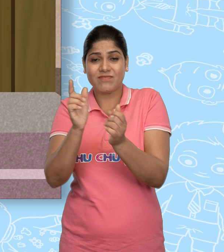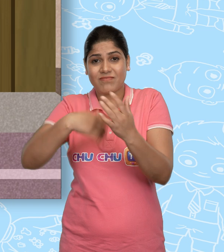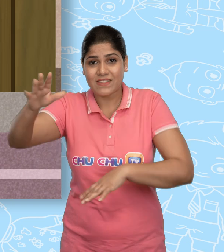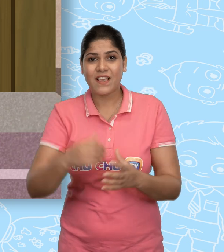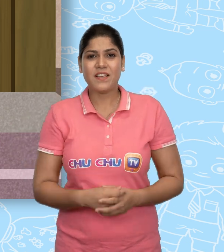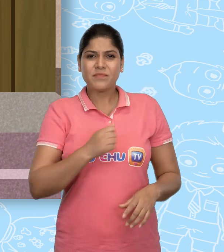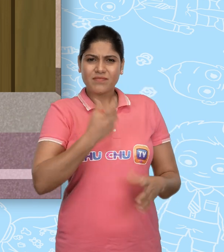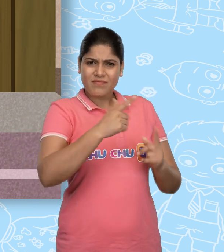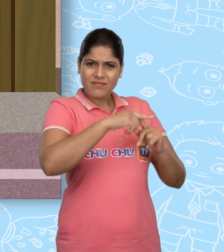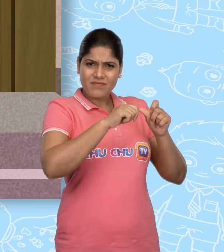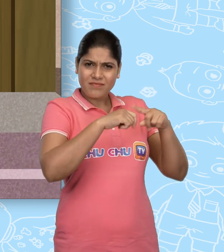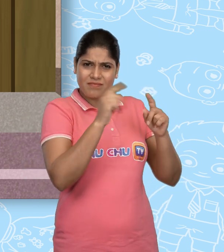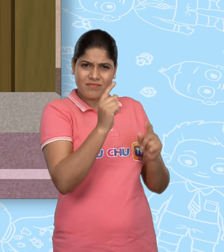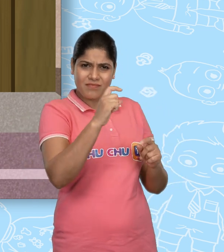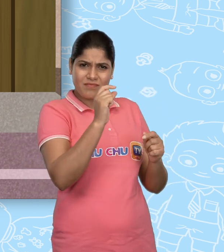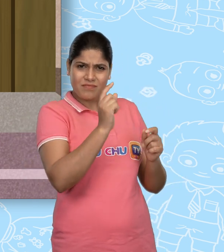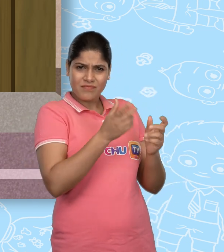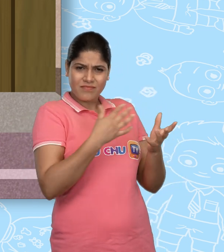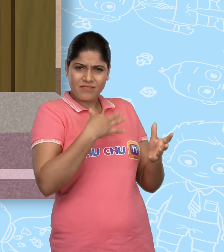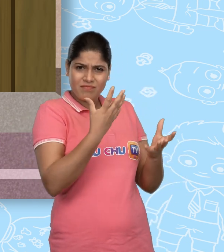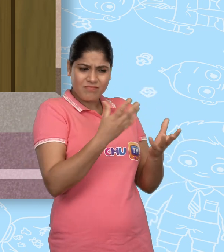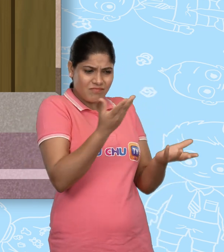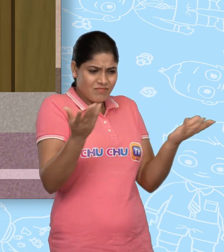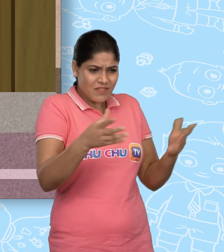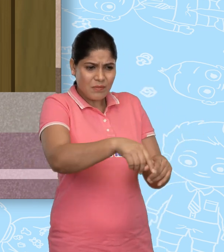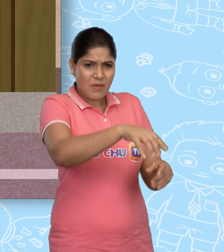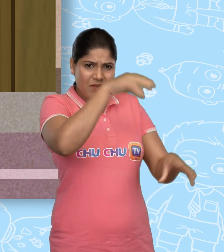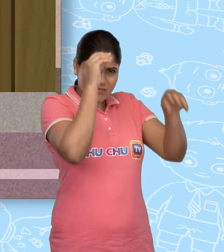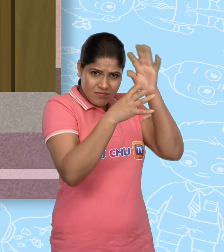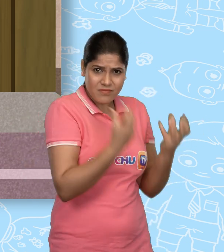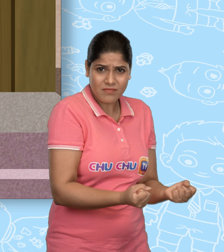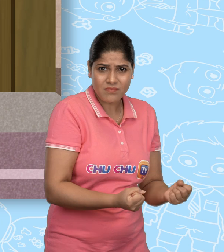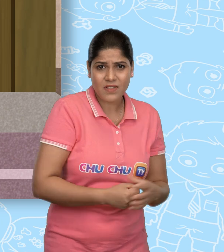I think Baby Taku wants to know what these things are.